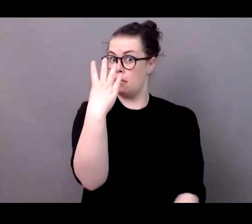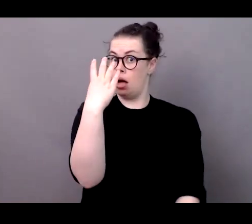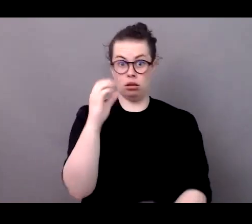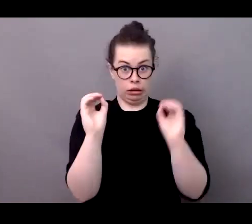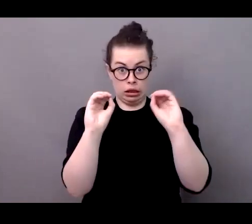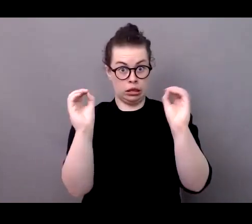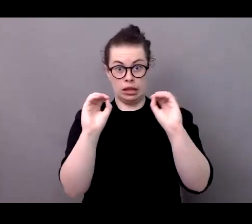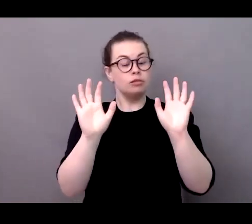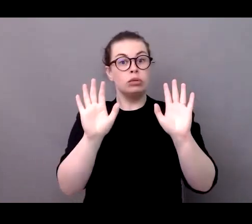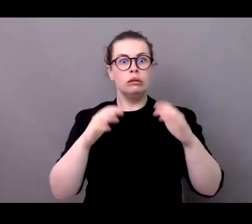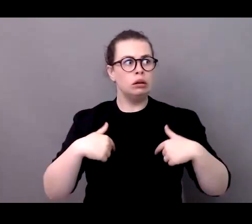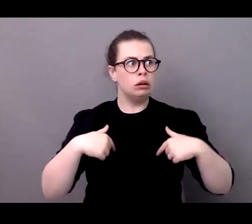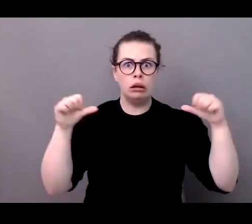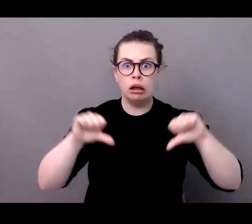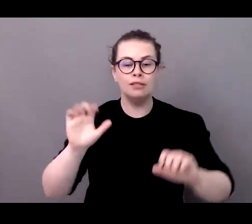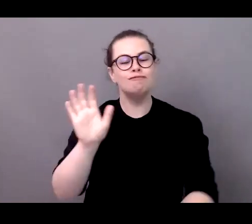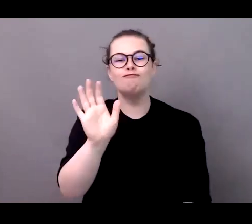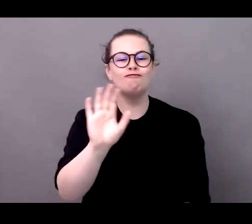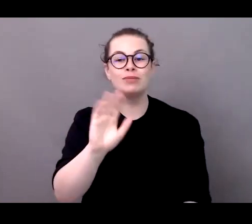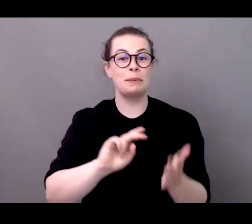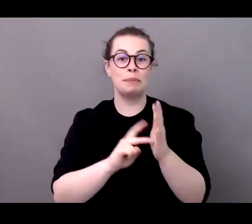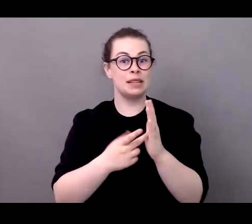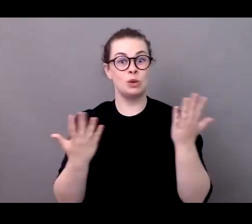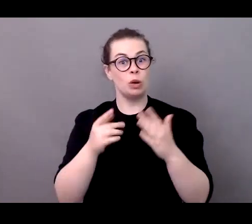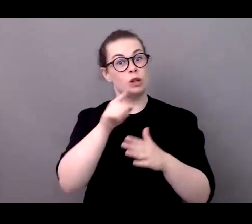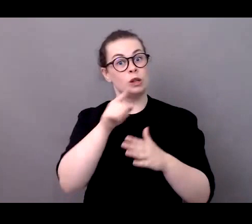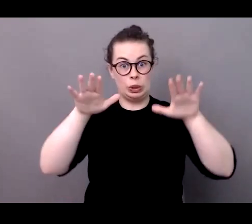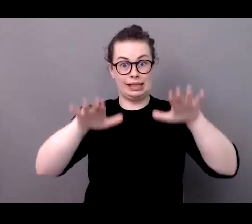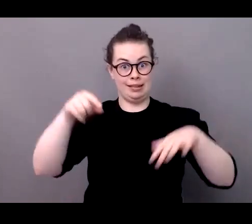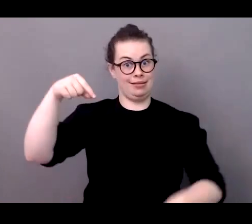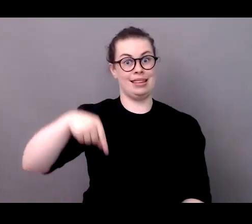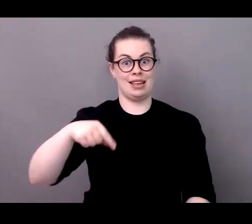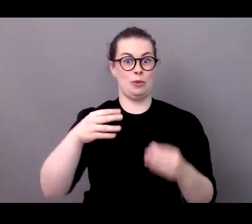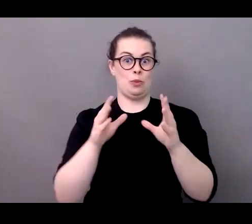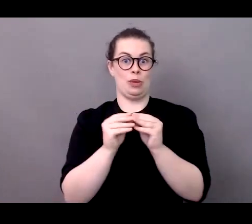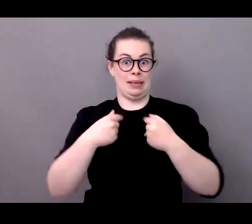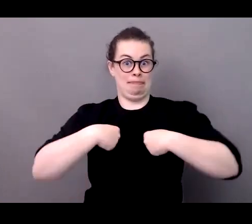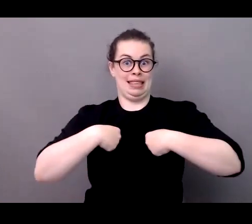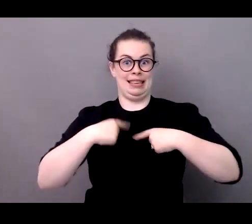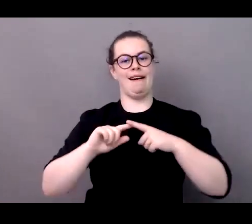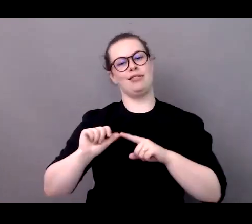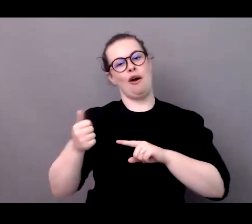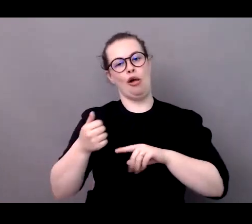don't worry, that means you will stay in the main room with me and the other mentors, and the main